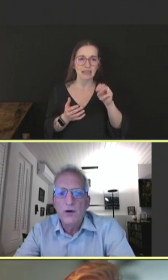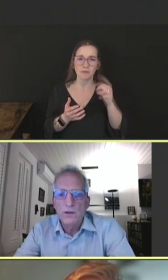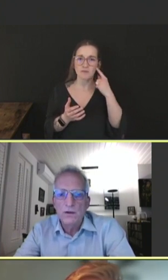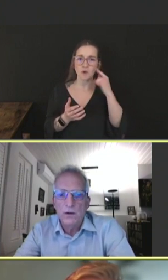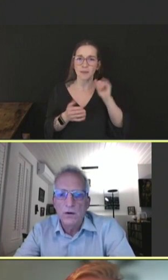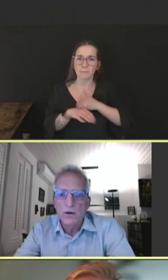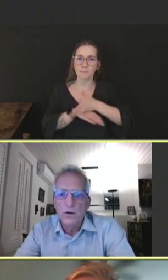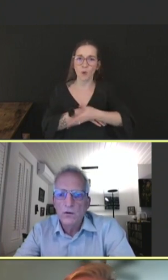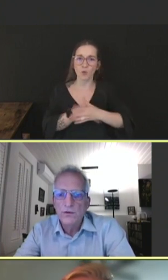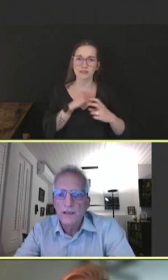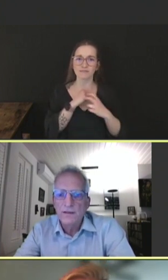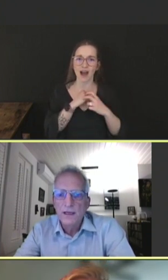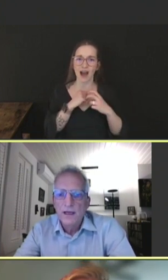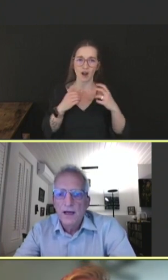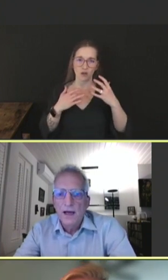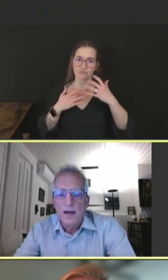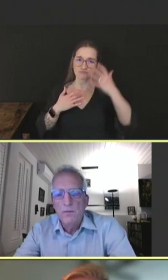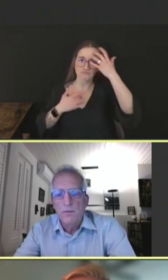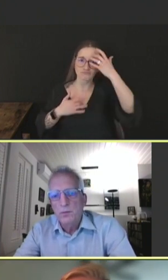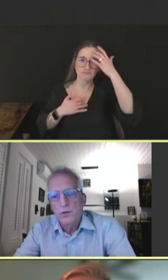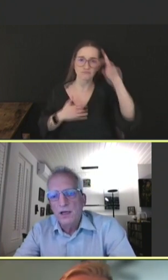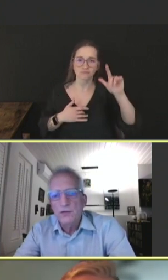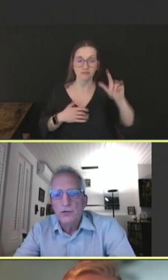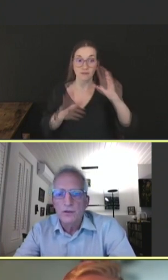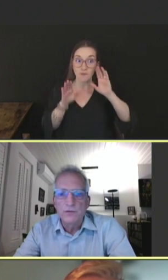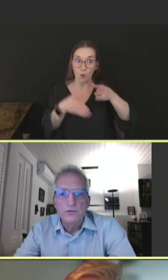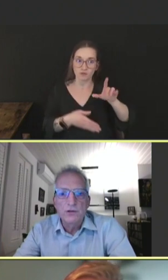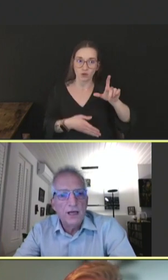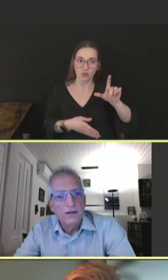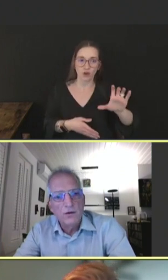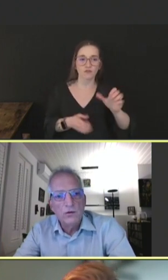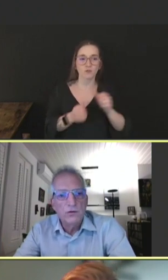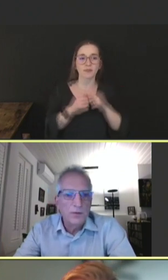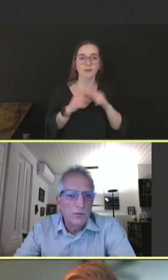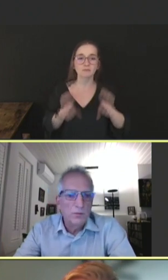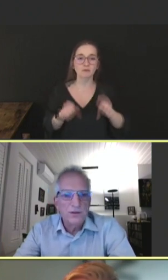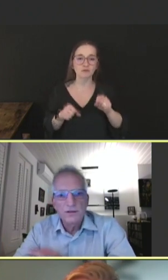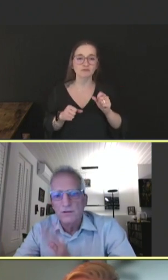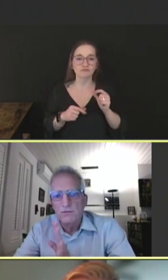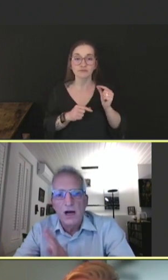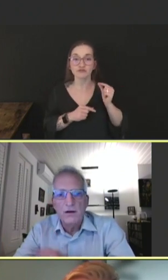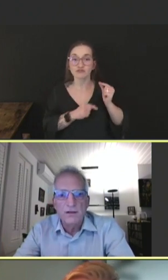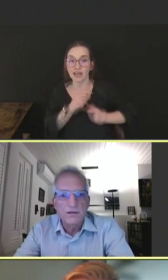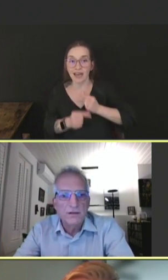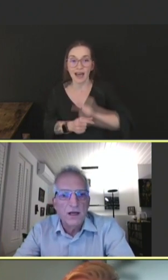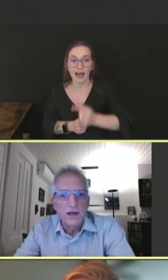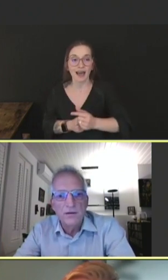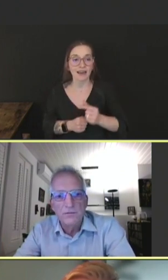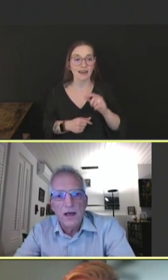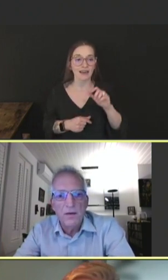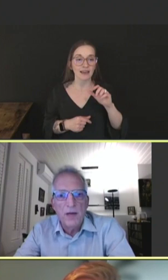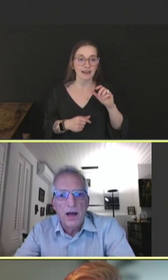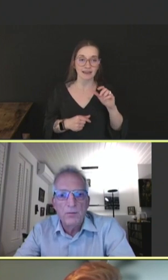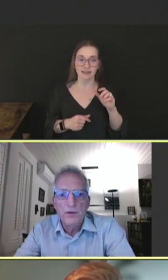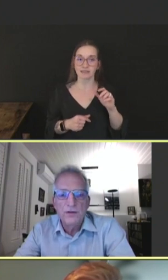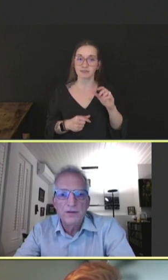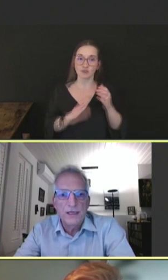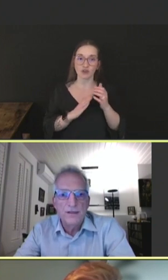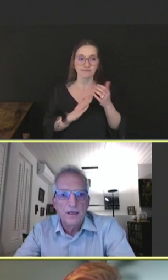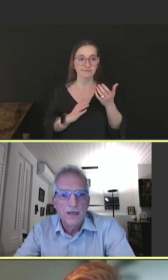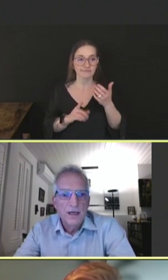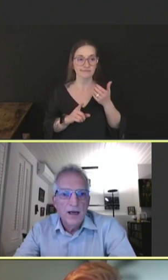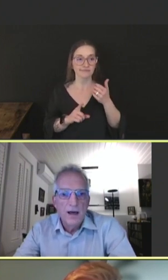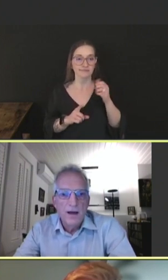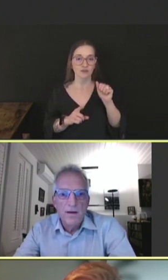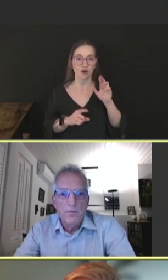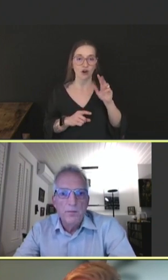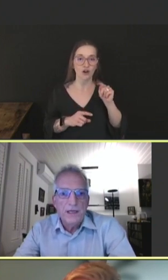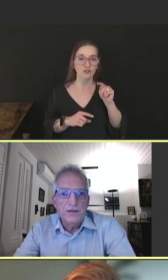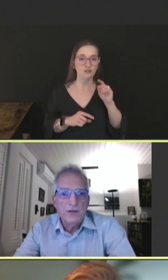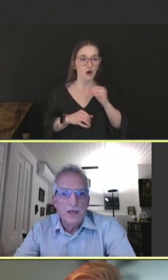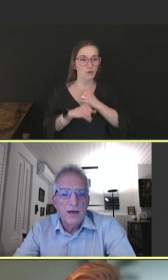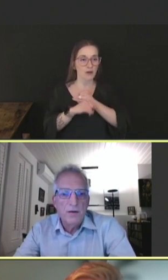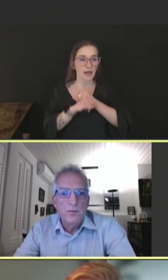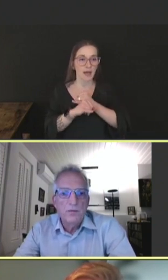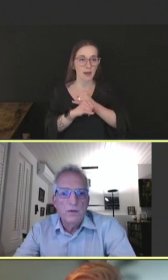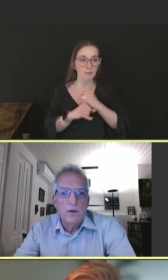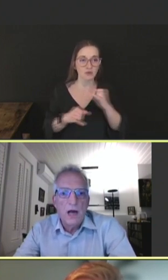big focus on Long-COVID with potential genetic autoimmune persistent virus hypotheses, but you